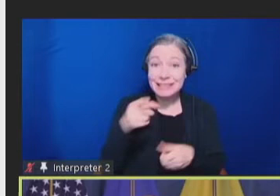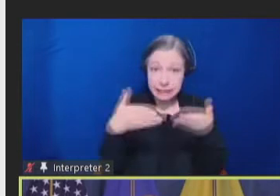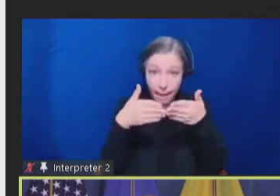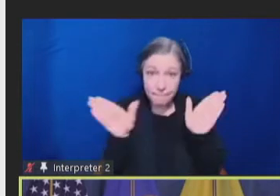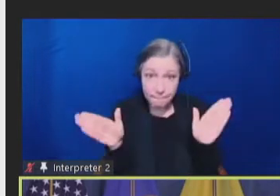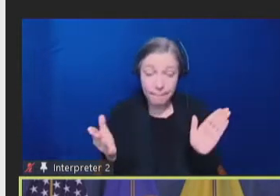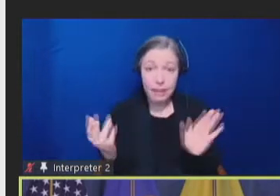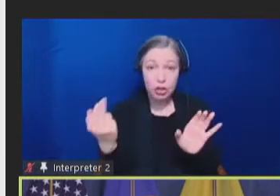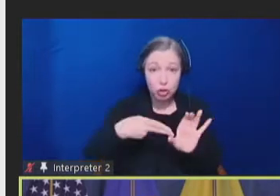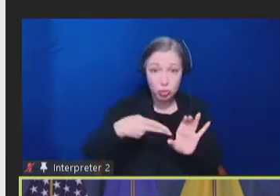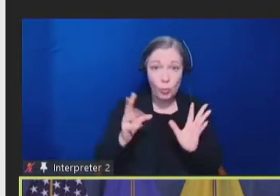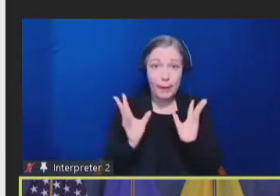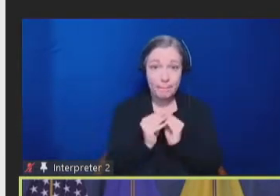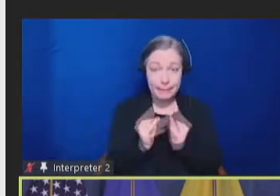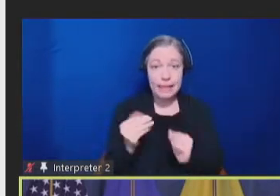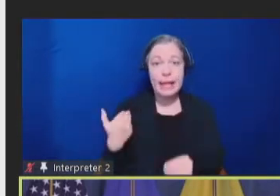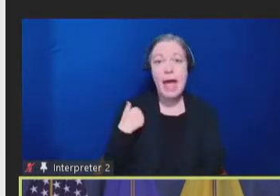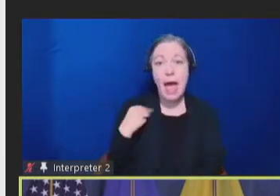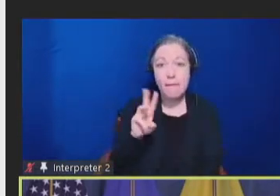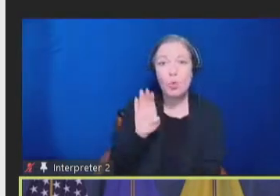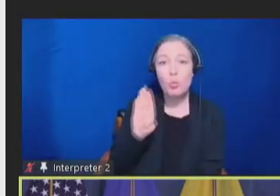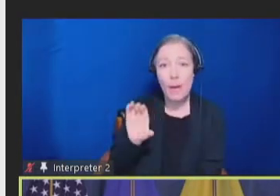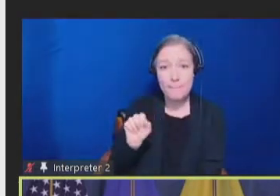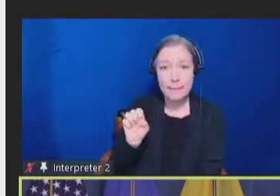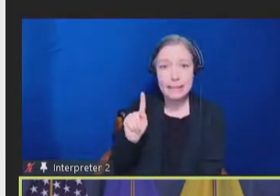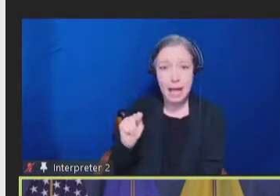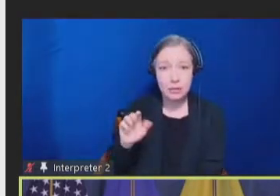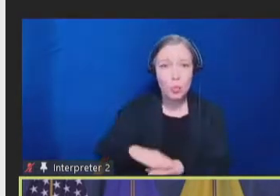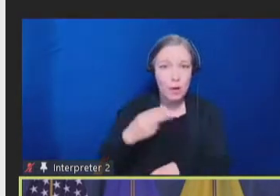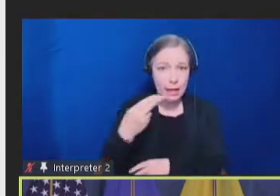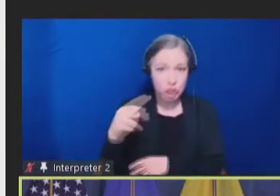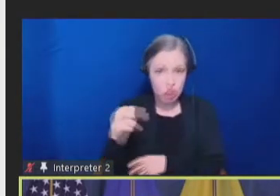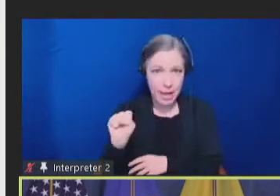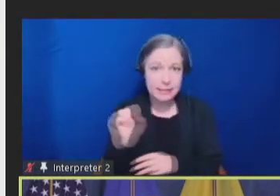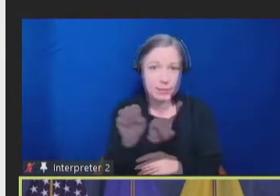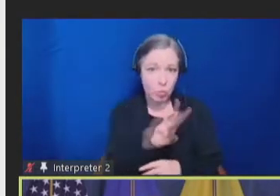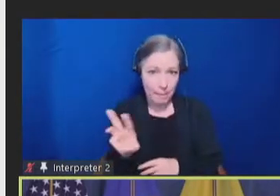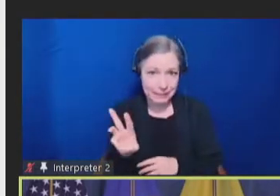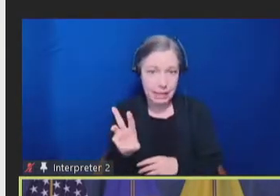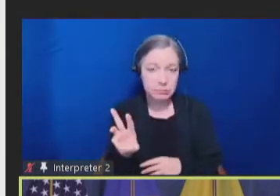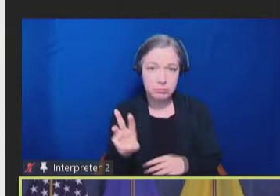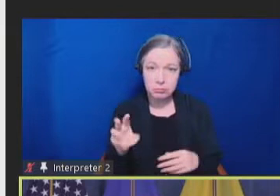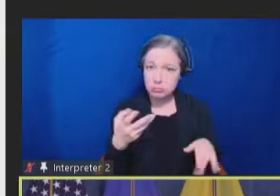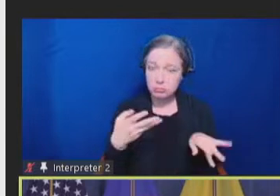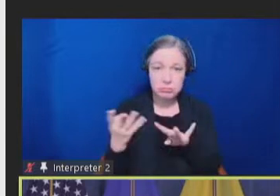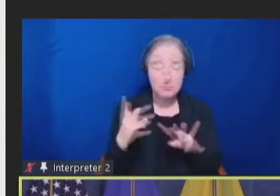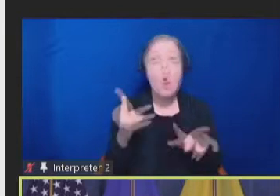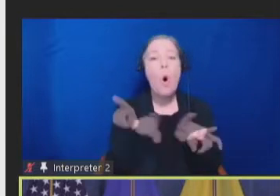It's being webcasted on the HHS website. And I wanted to let everyone know that we have sign language interpreters available